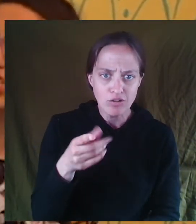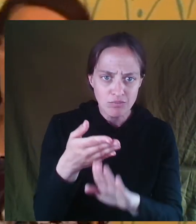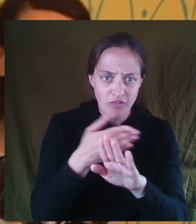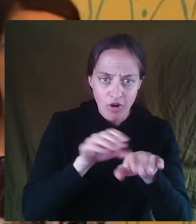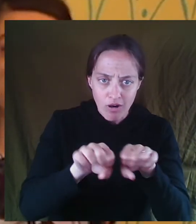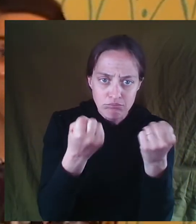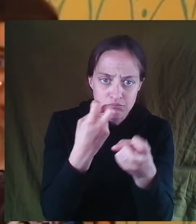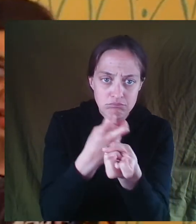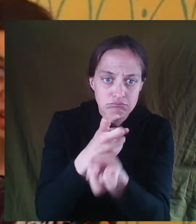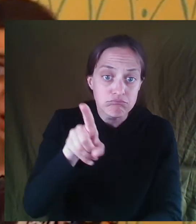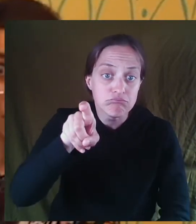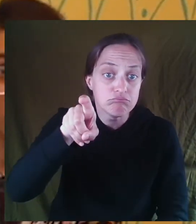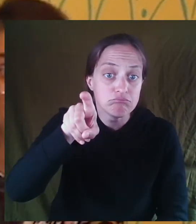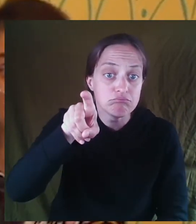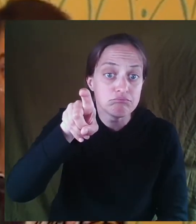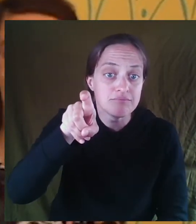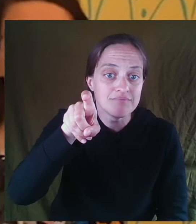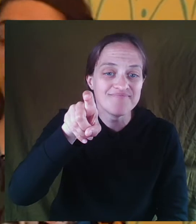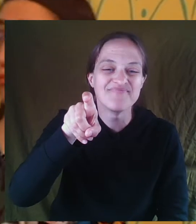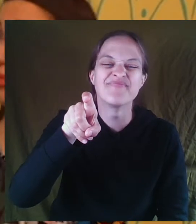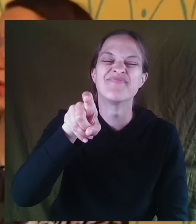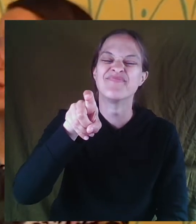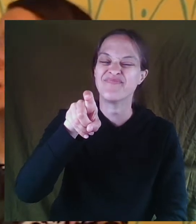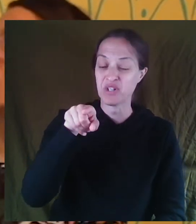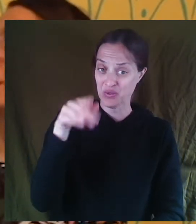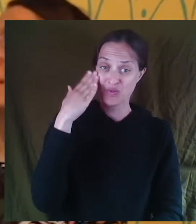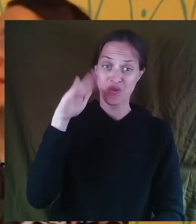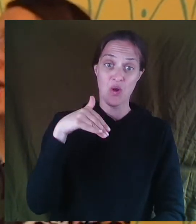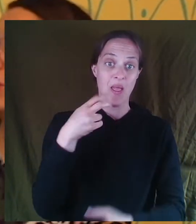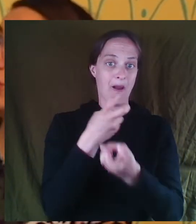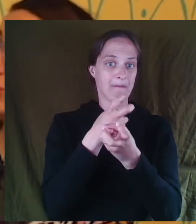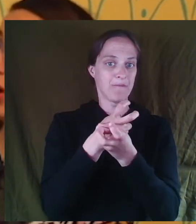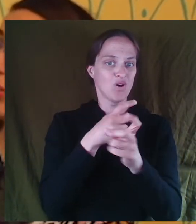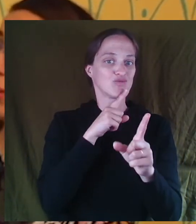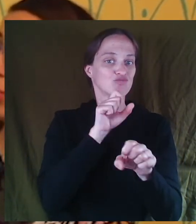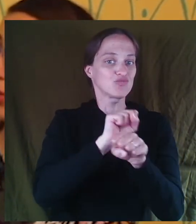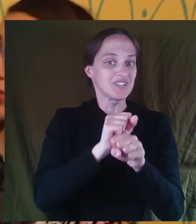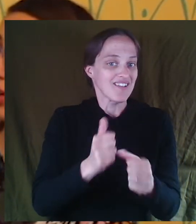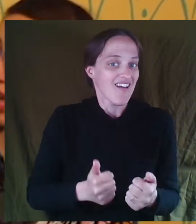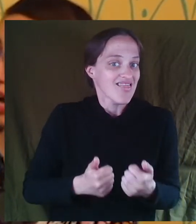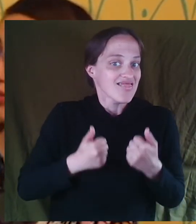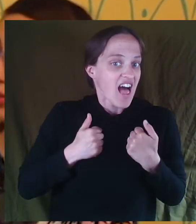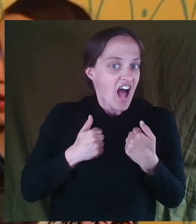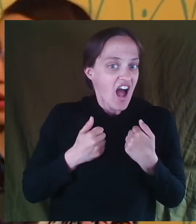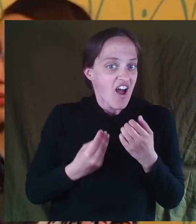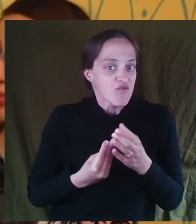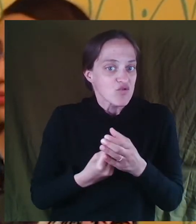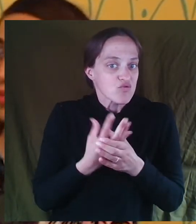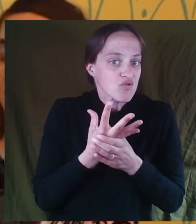Did you ever break a bone? Then you know that bones are alive and growing.